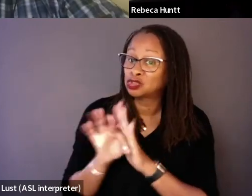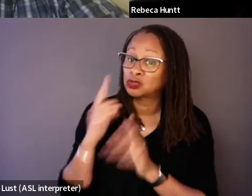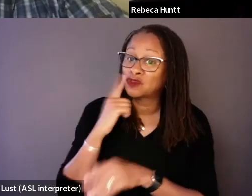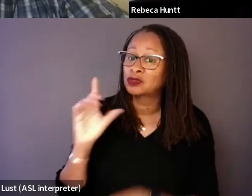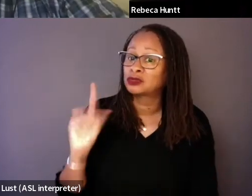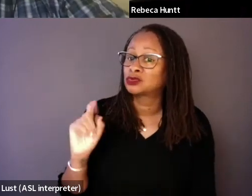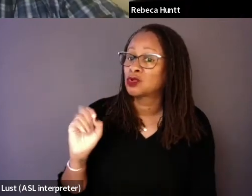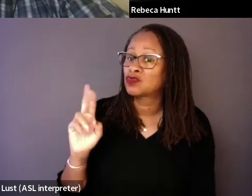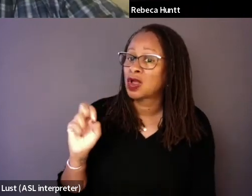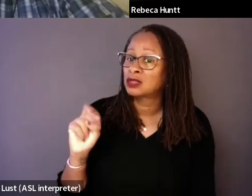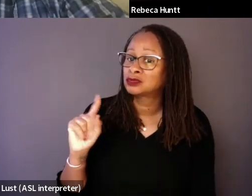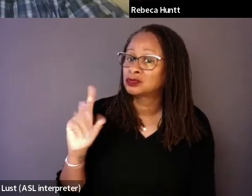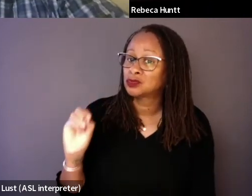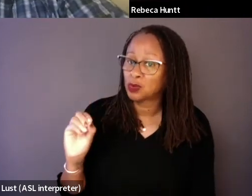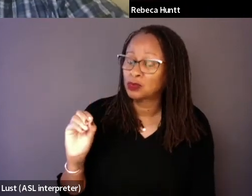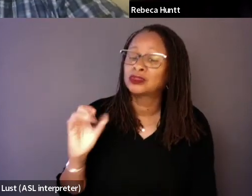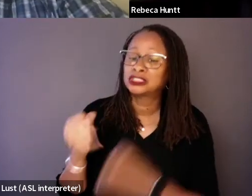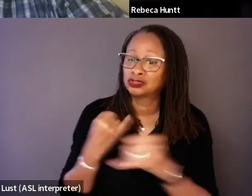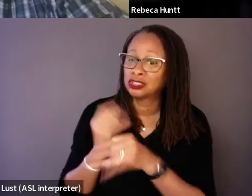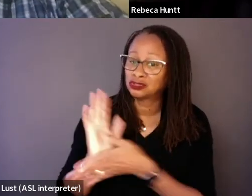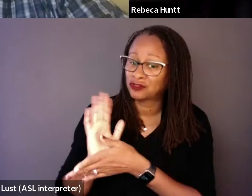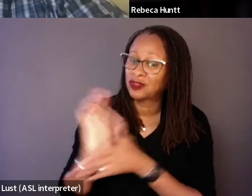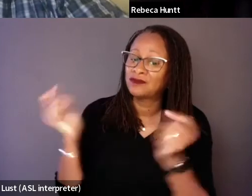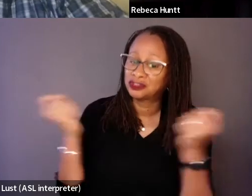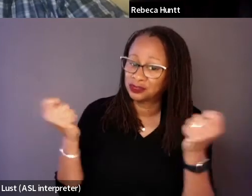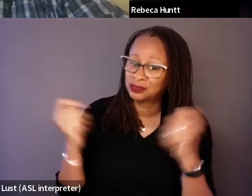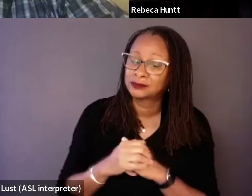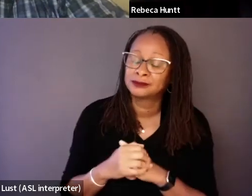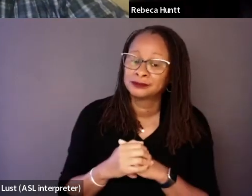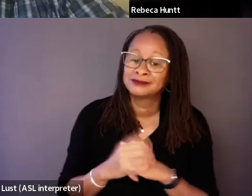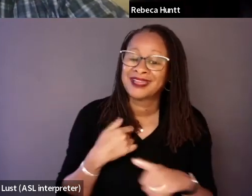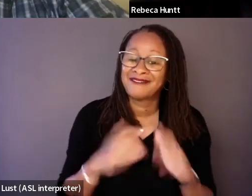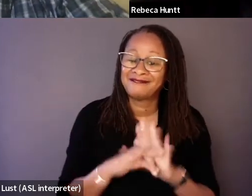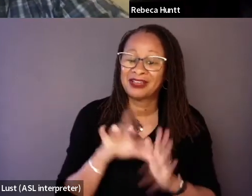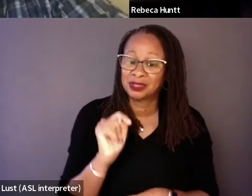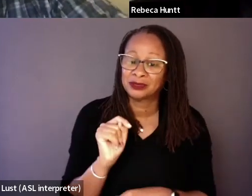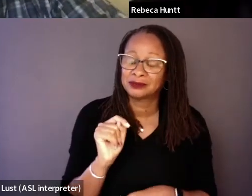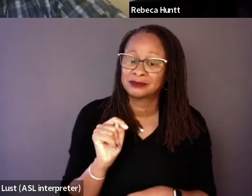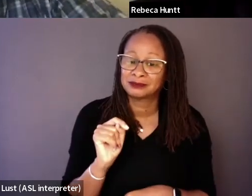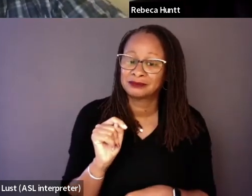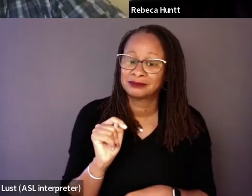it had its world premier at Toronto international film festival and I found out that it had gotten